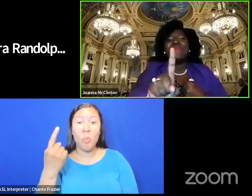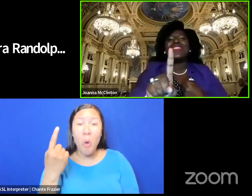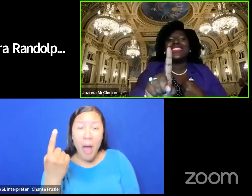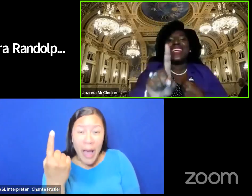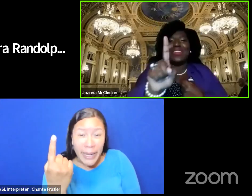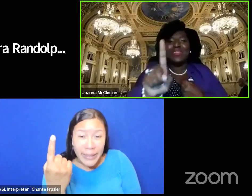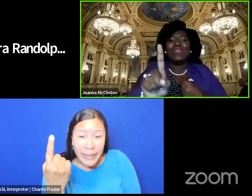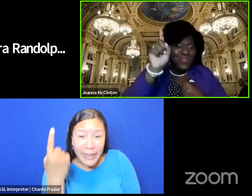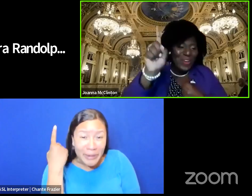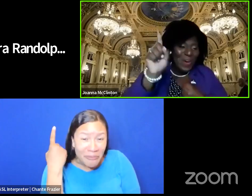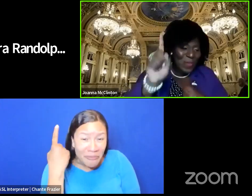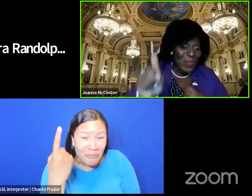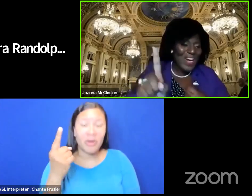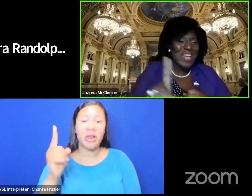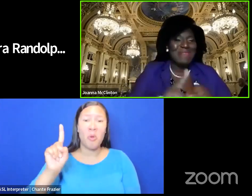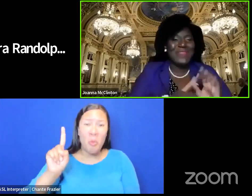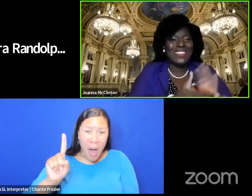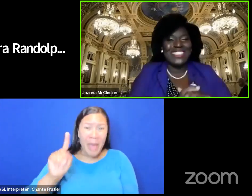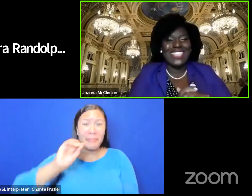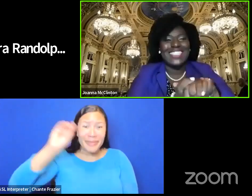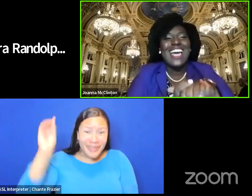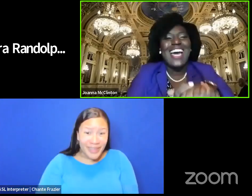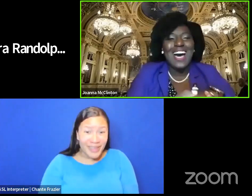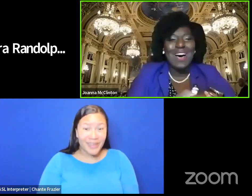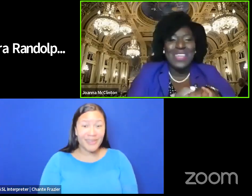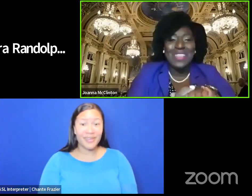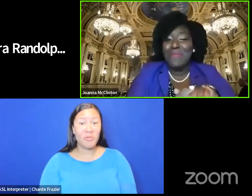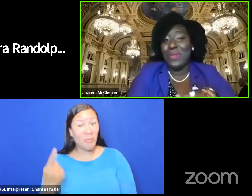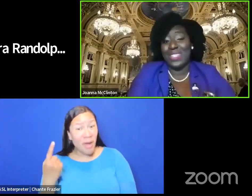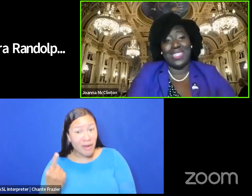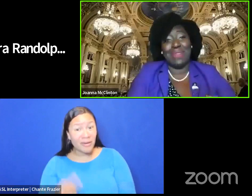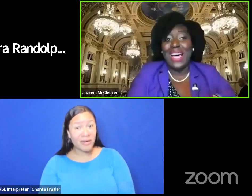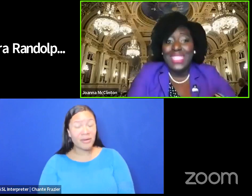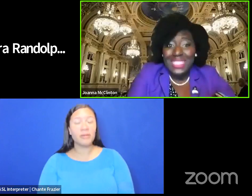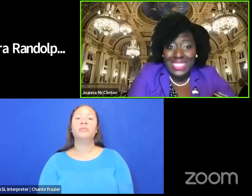Then you look at women in